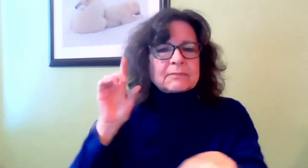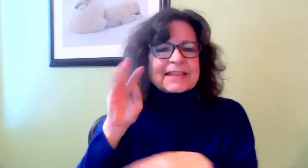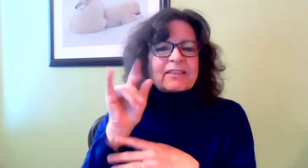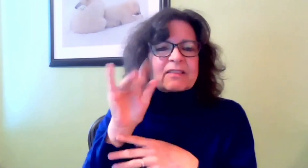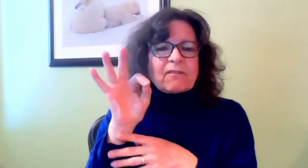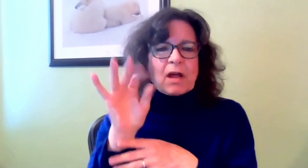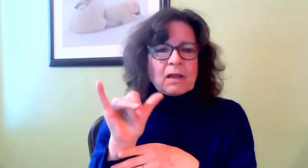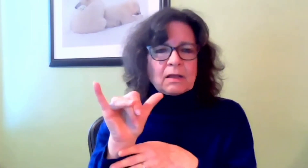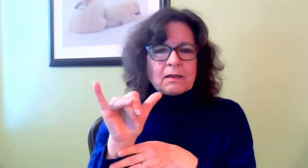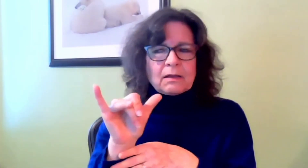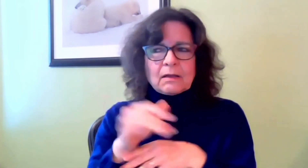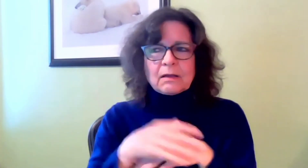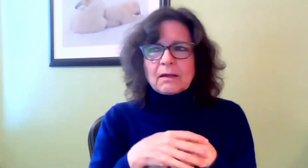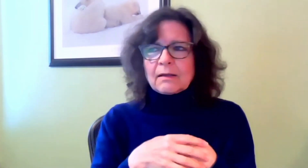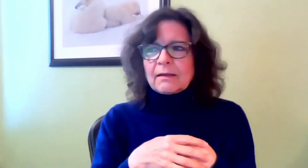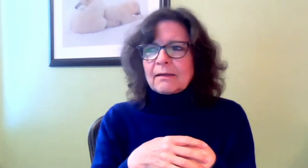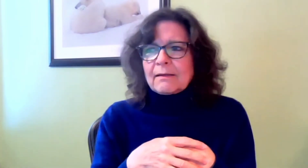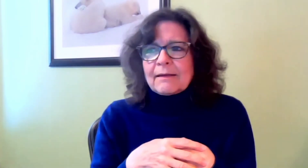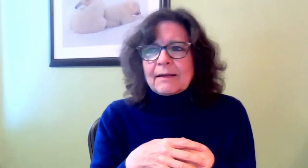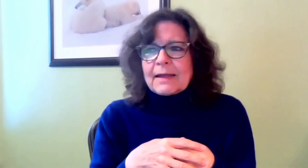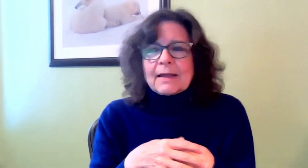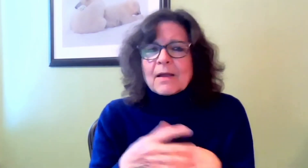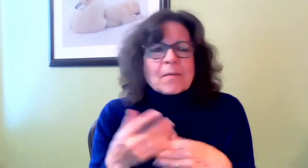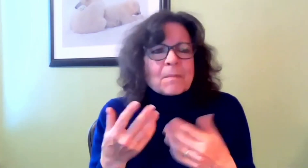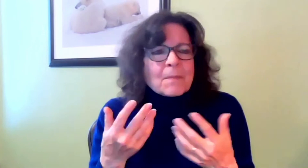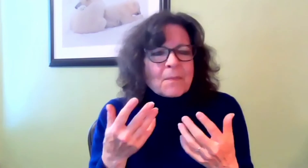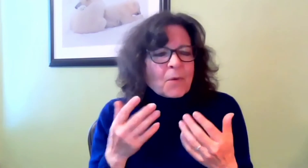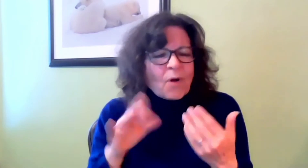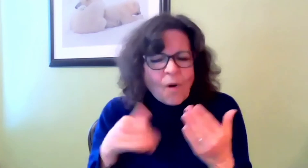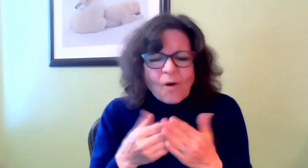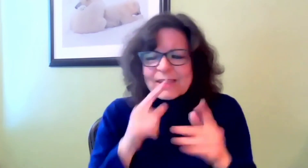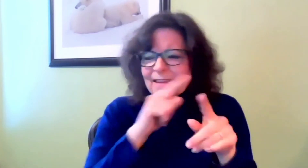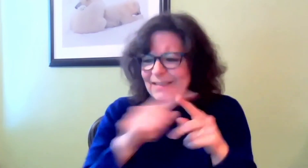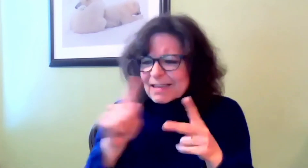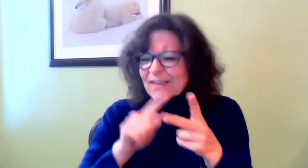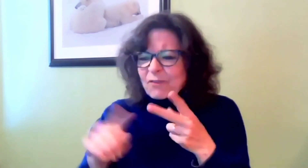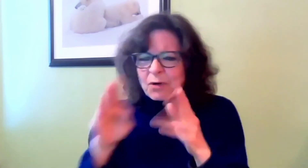We would go and testify in the legislature